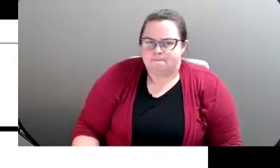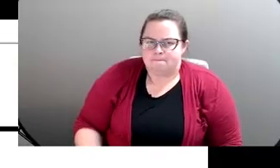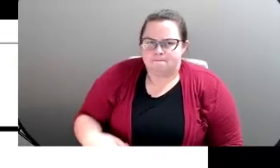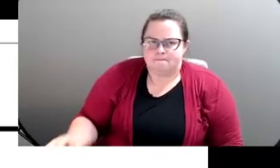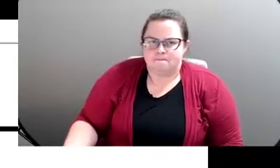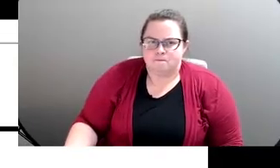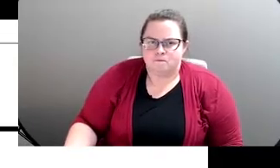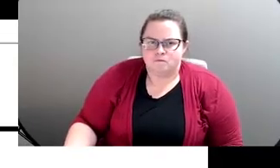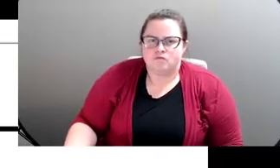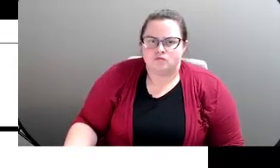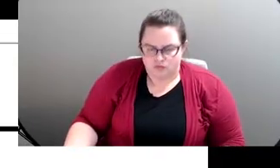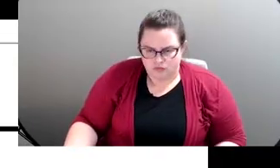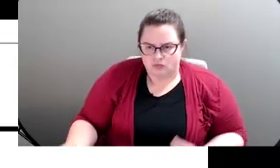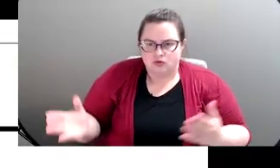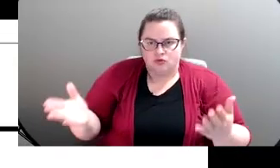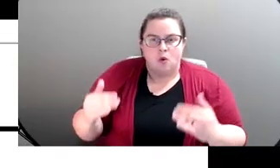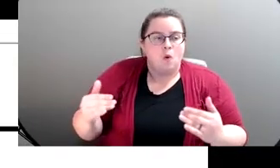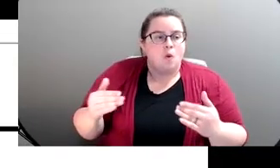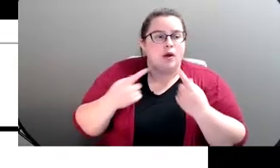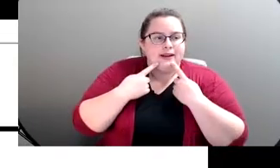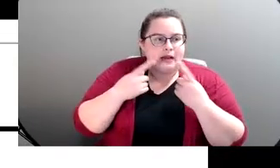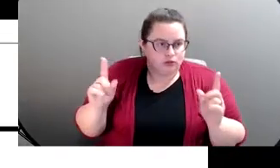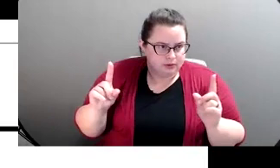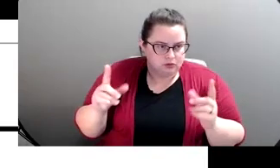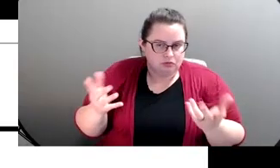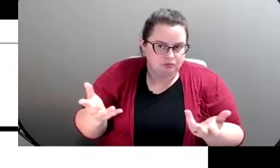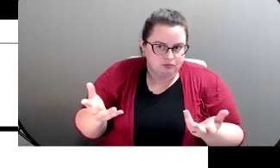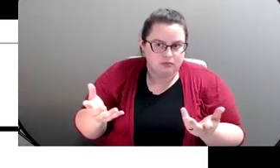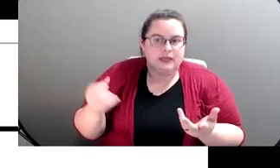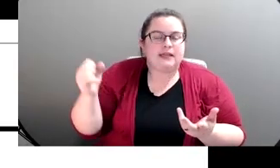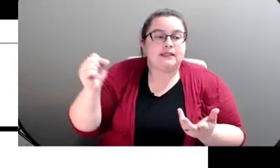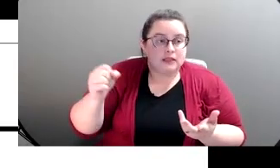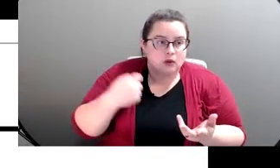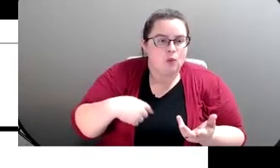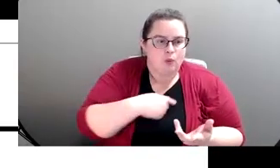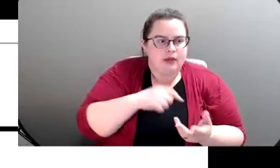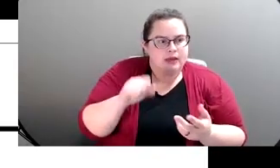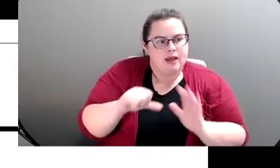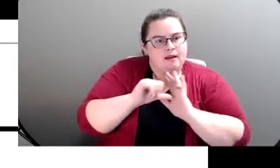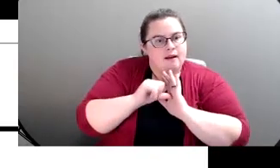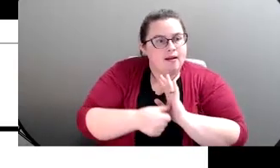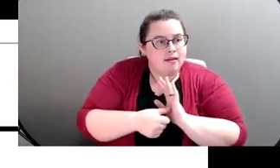So announcements, yes, we can highlight, you know, upcoming deadlines.